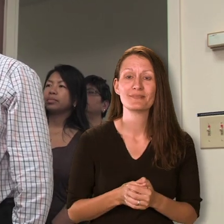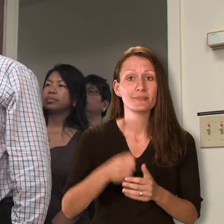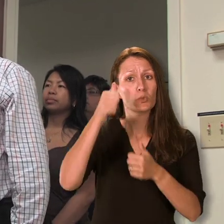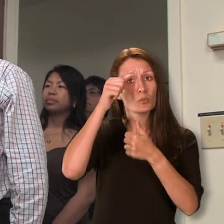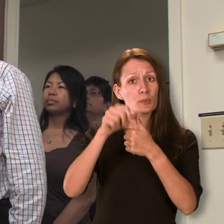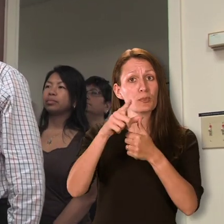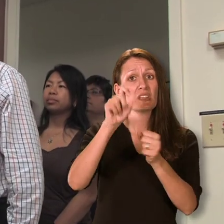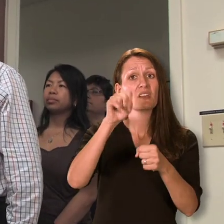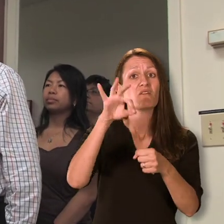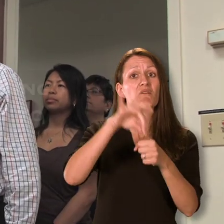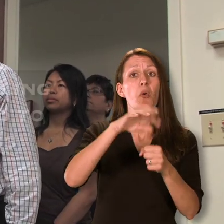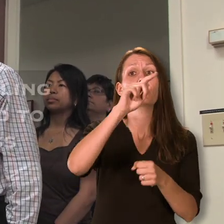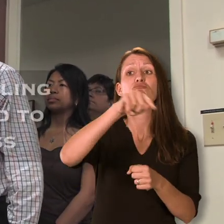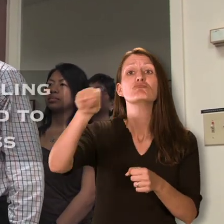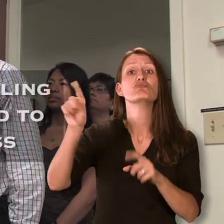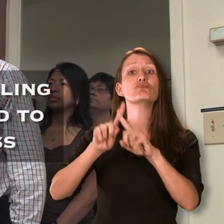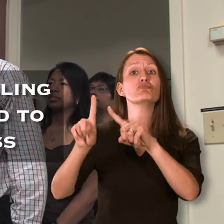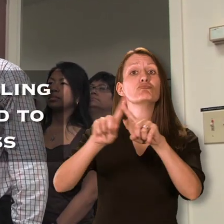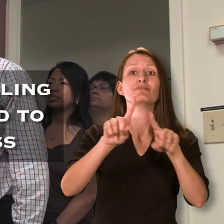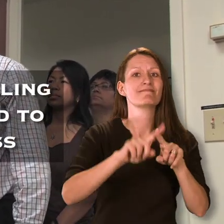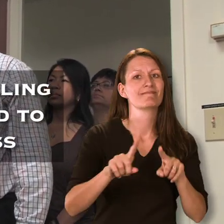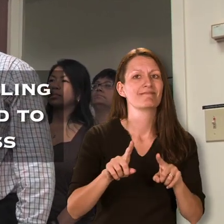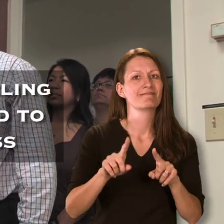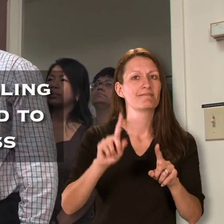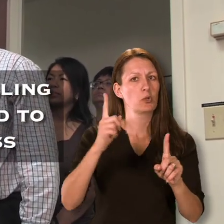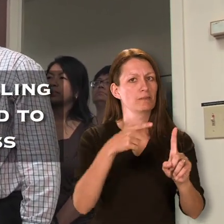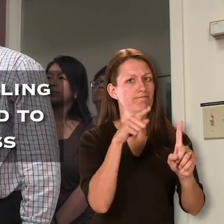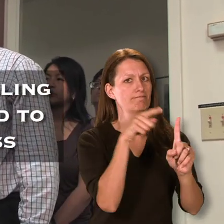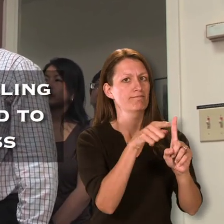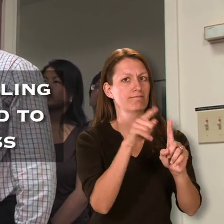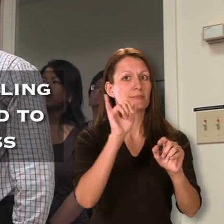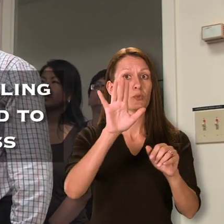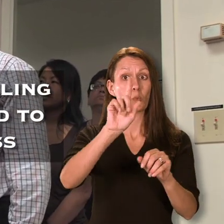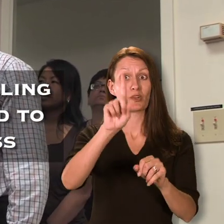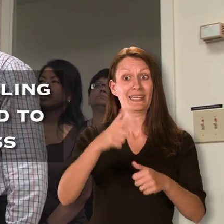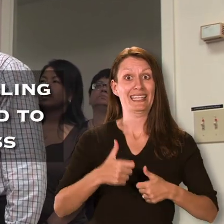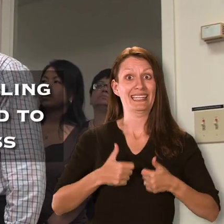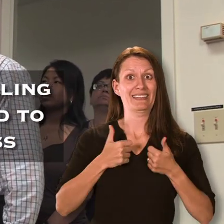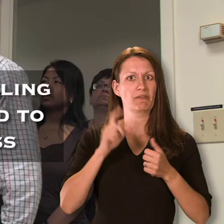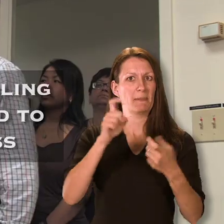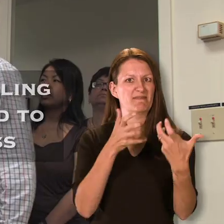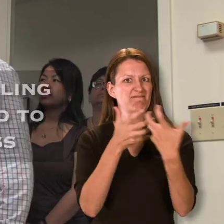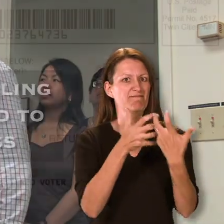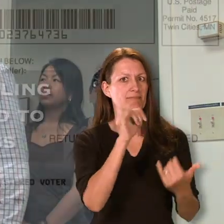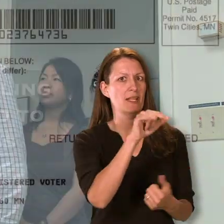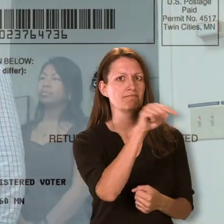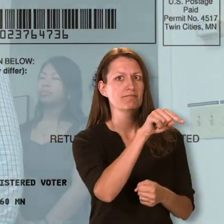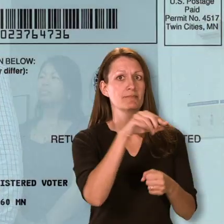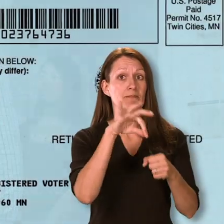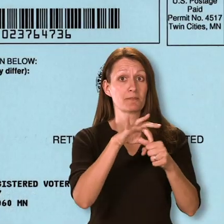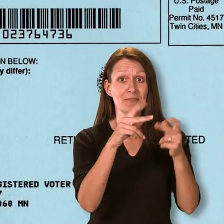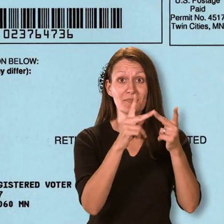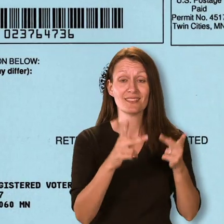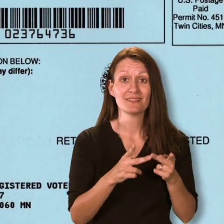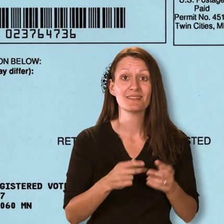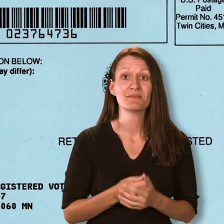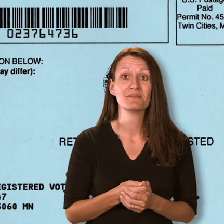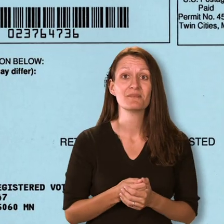Remember, you are only allowed to vote at the polling place that your address has been assigned to.